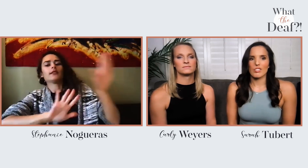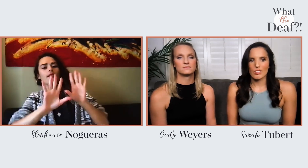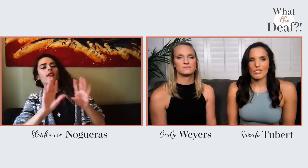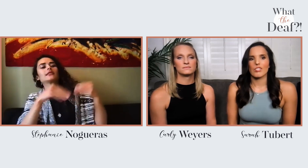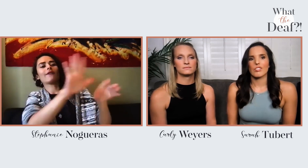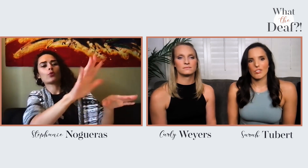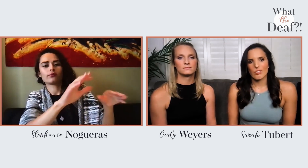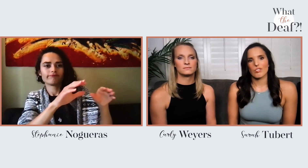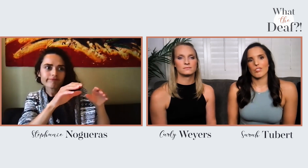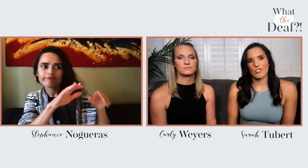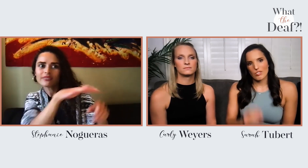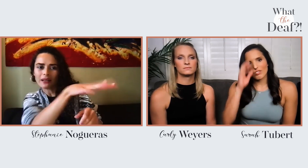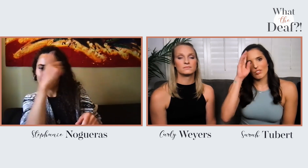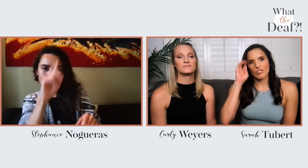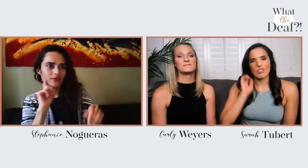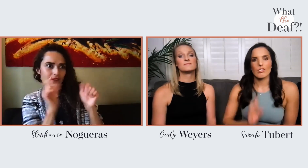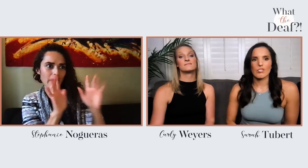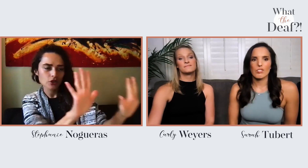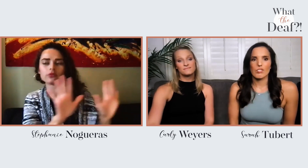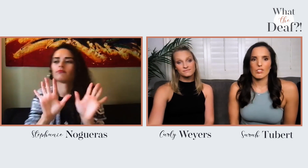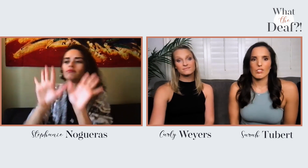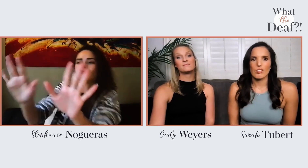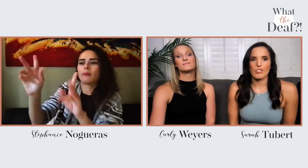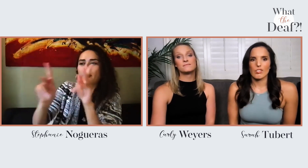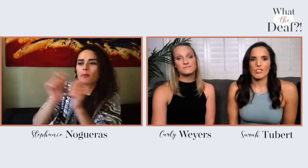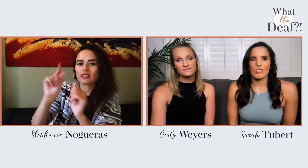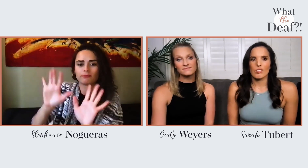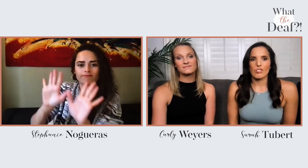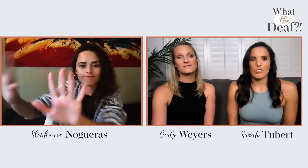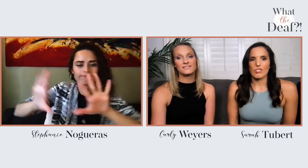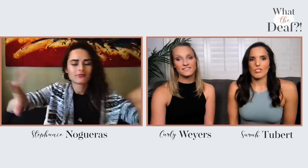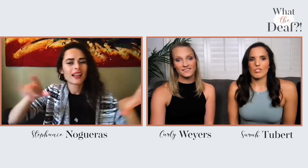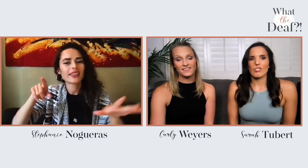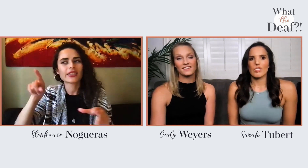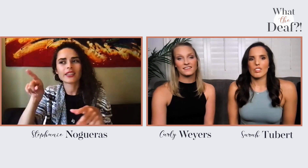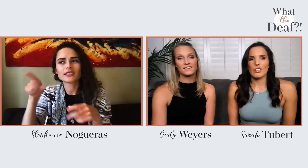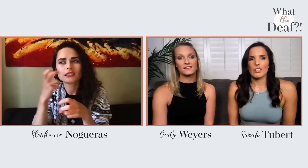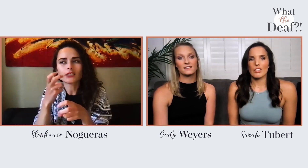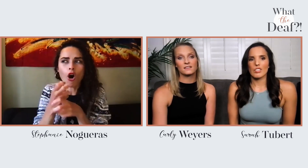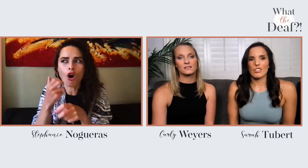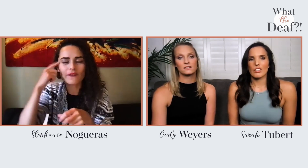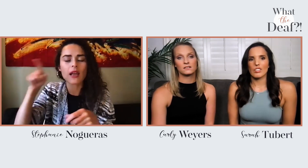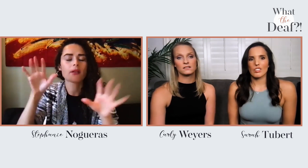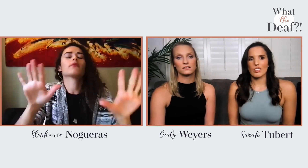They cross them, right? Where these deaf roles should be played by deaf characters, and these characters with disabilities should be played by